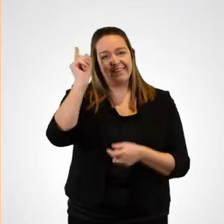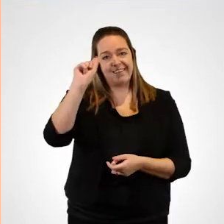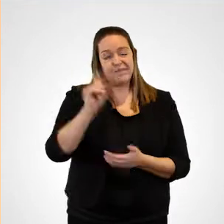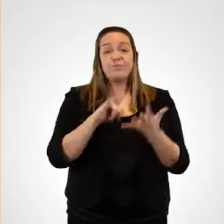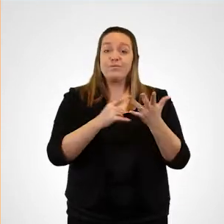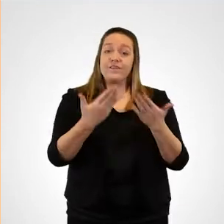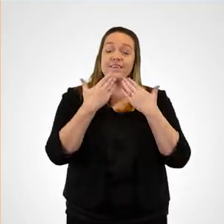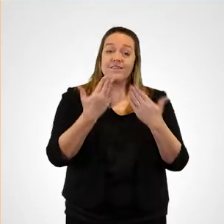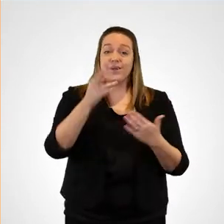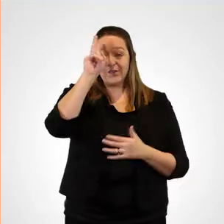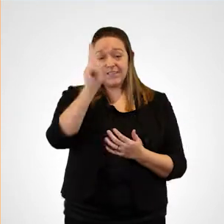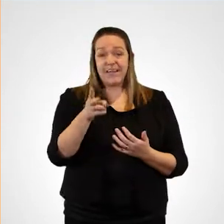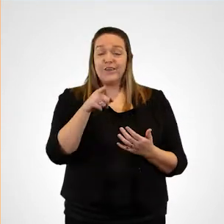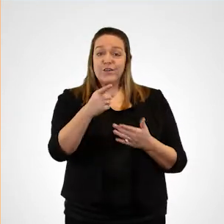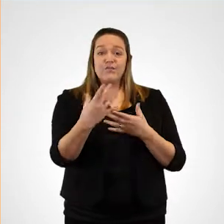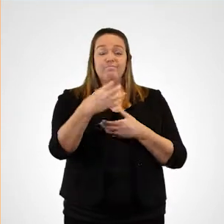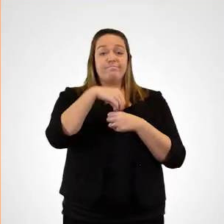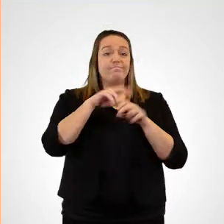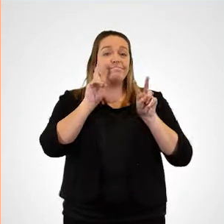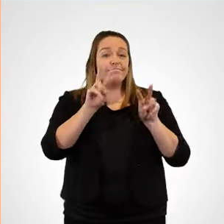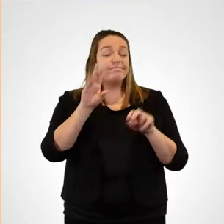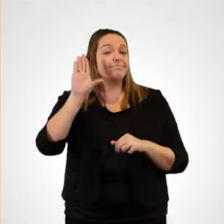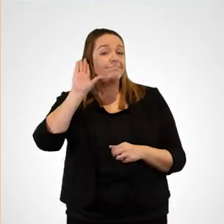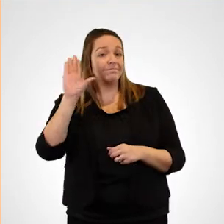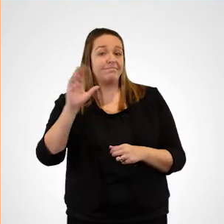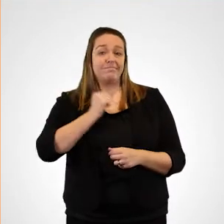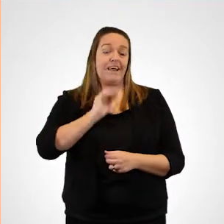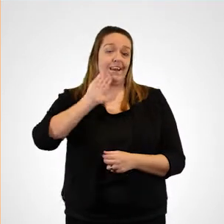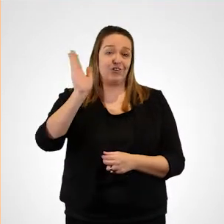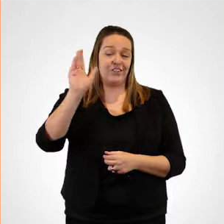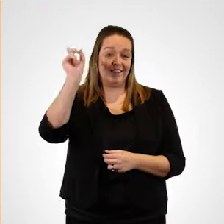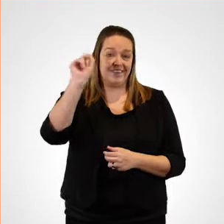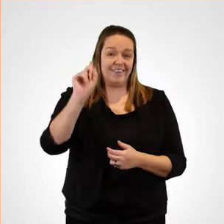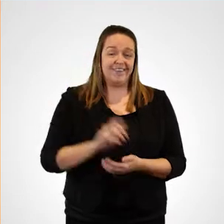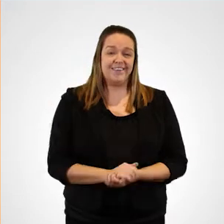So thank you very much for listening to and watching this particular lecture